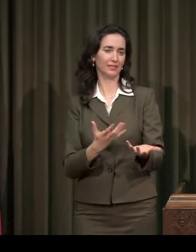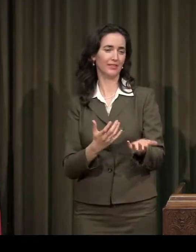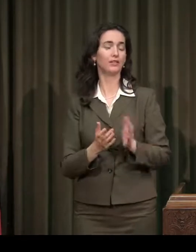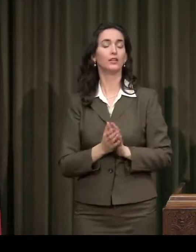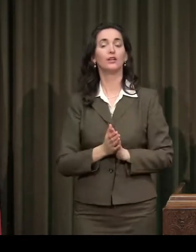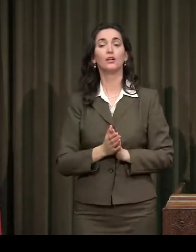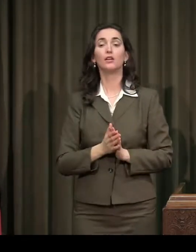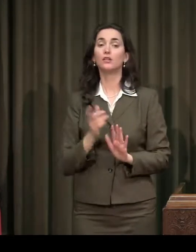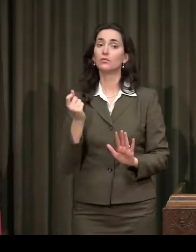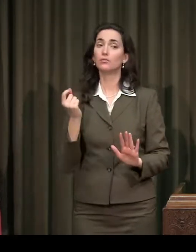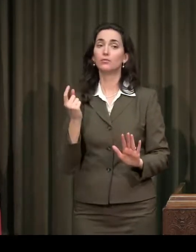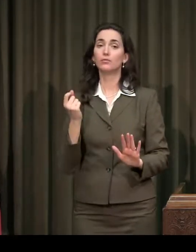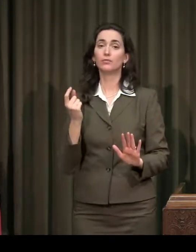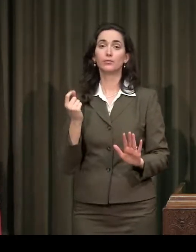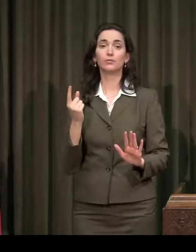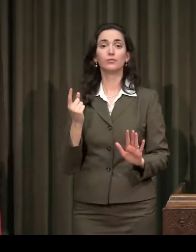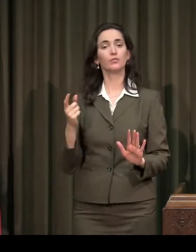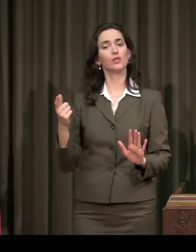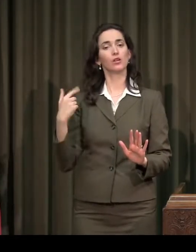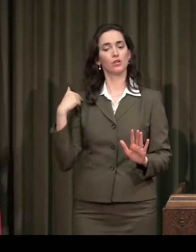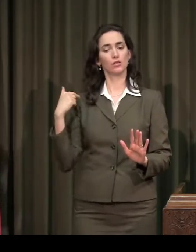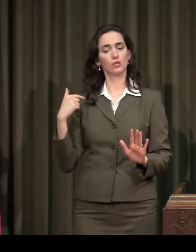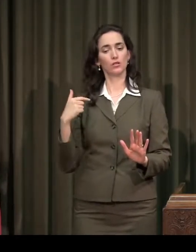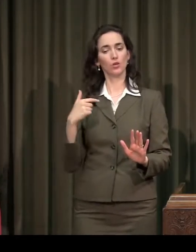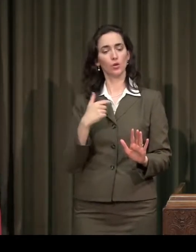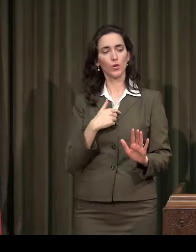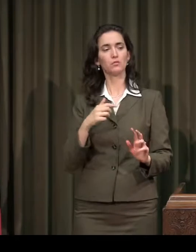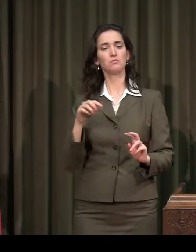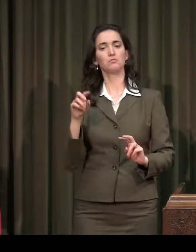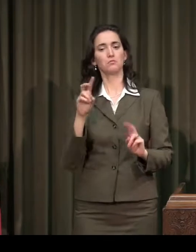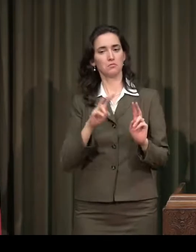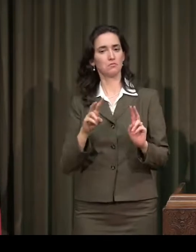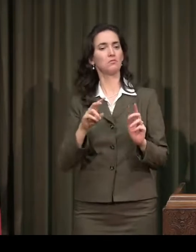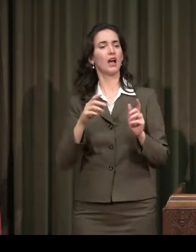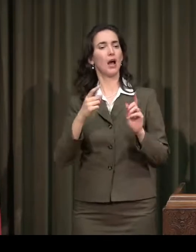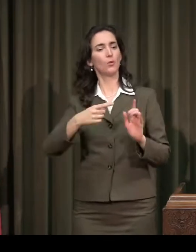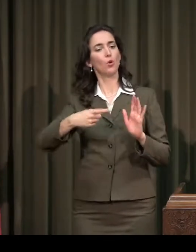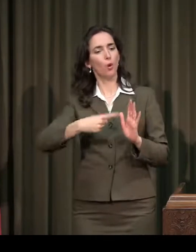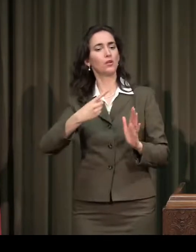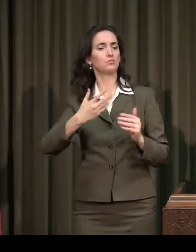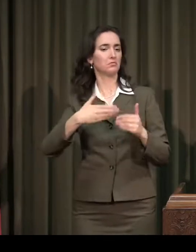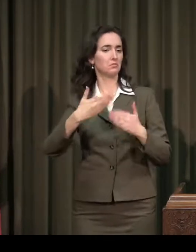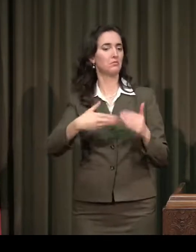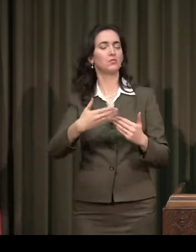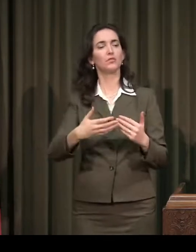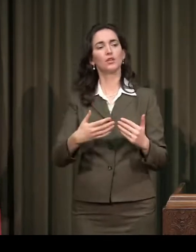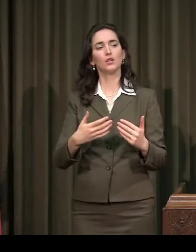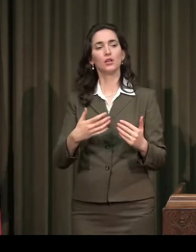did appear to us in at least one instance that a plan was advanced by